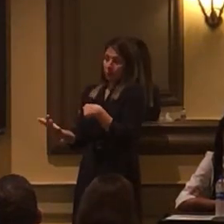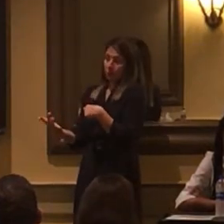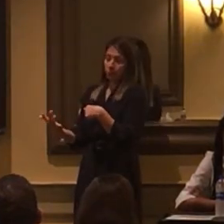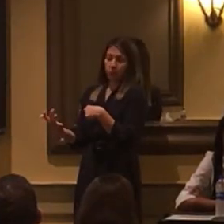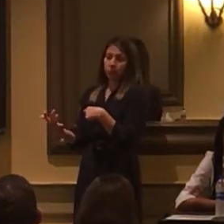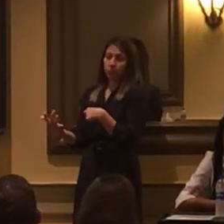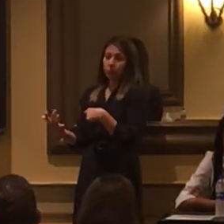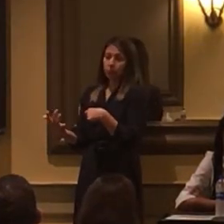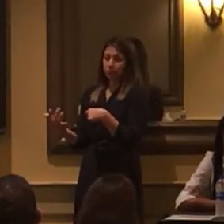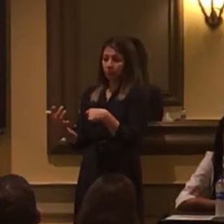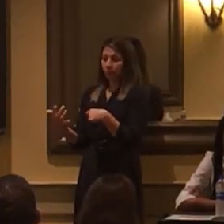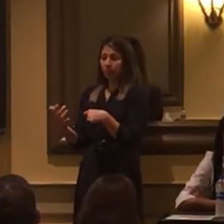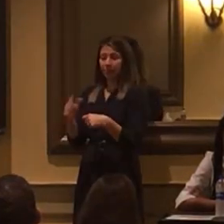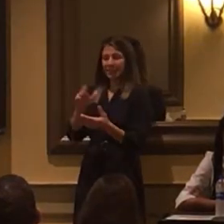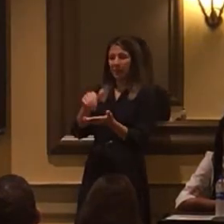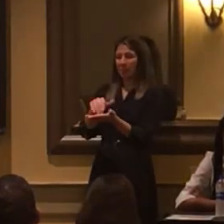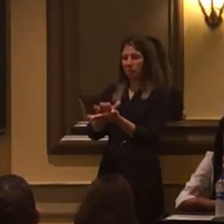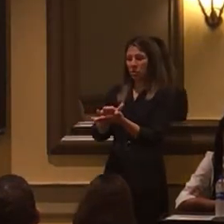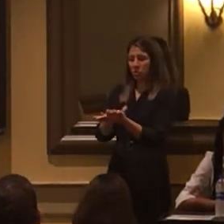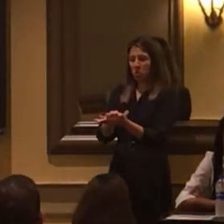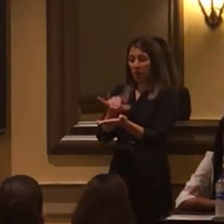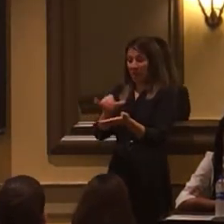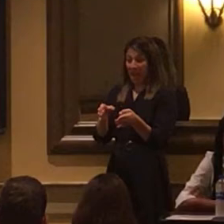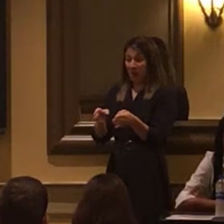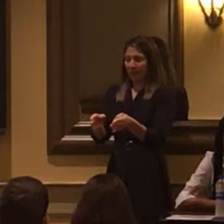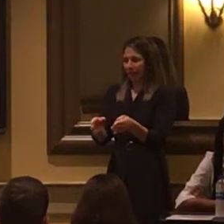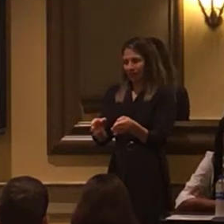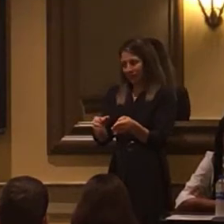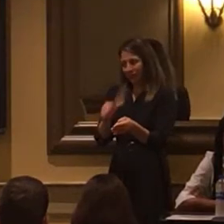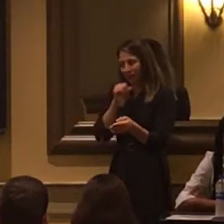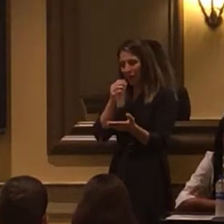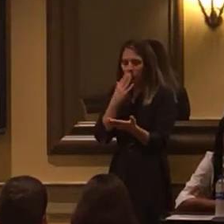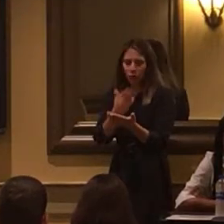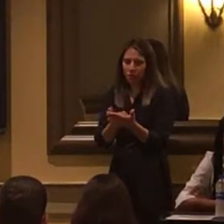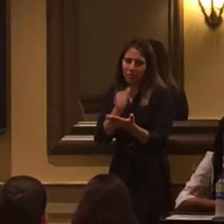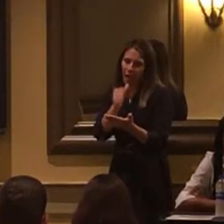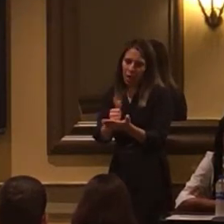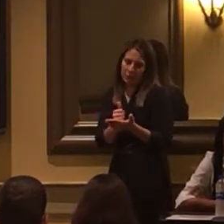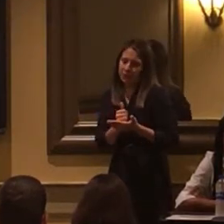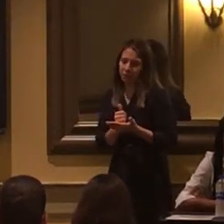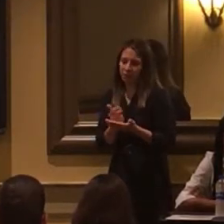The way that I had middle school, for example, a way to go, and it would only solve